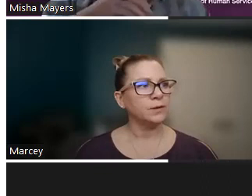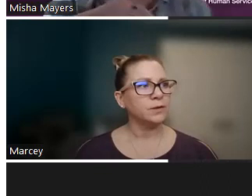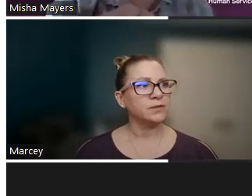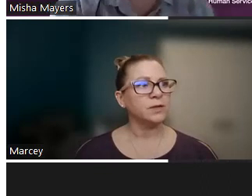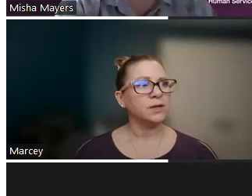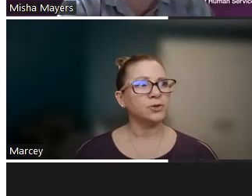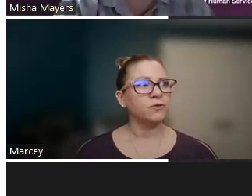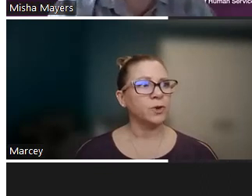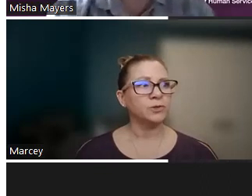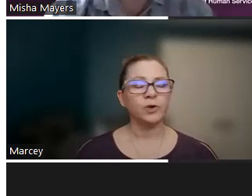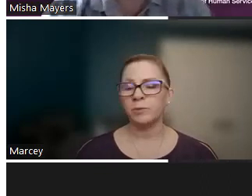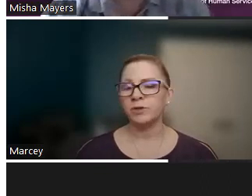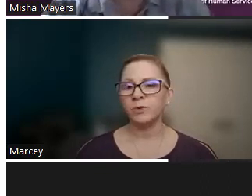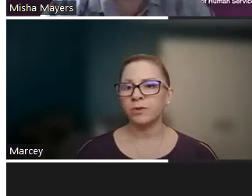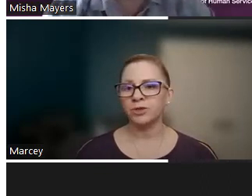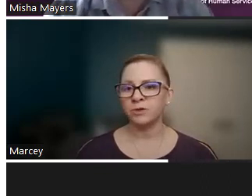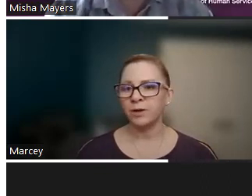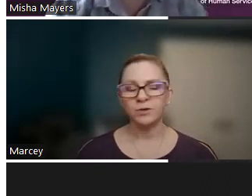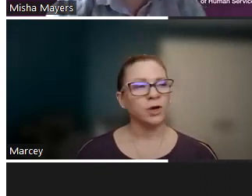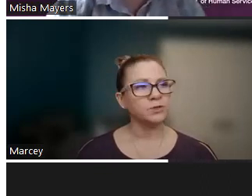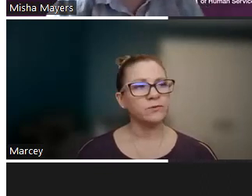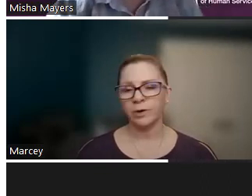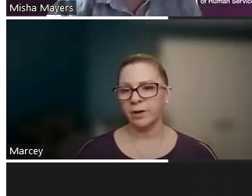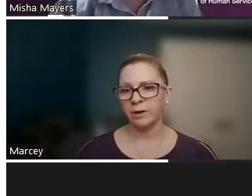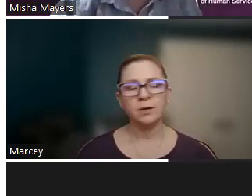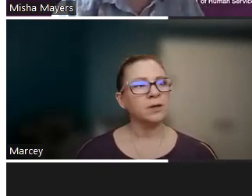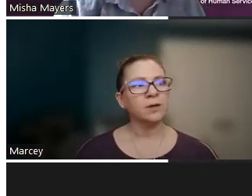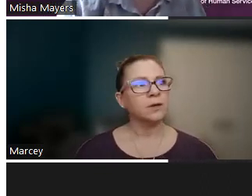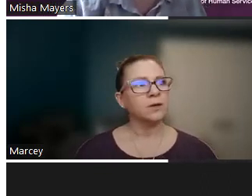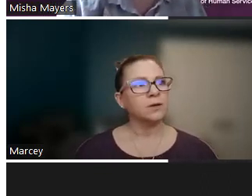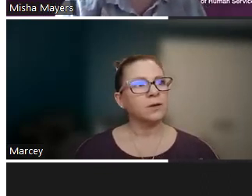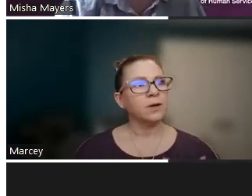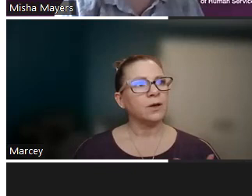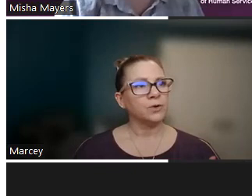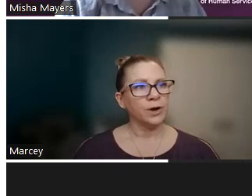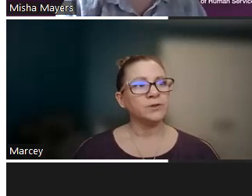ONE IS THE INTER GOVERNMENTAL AGREEMENTS WITH EACH OF THE NINE TRIBES OF OREGON.